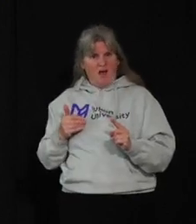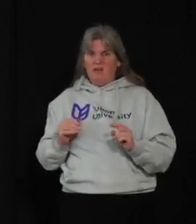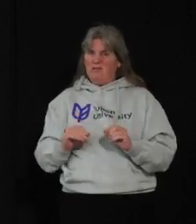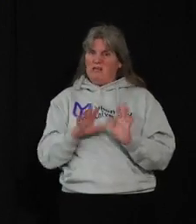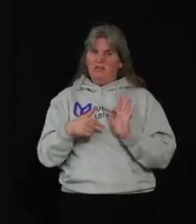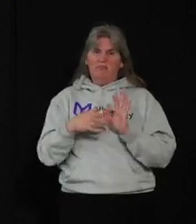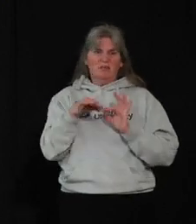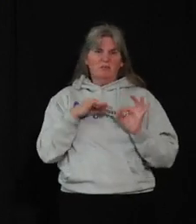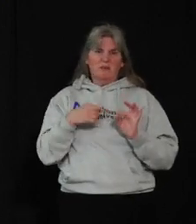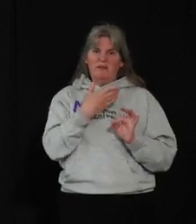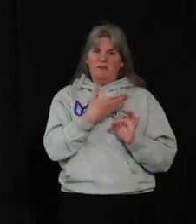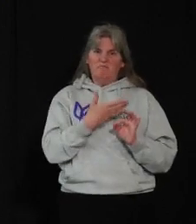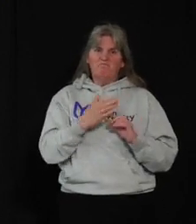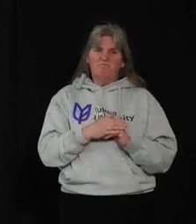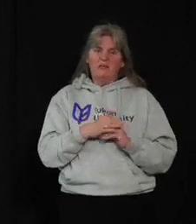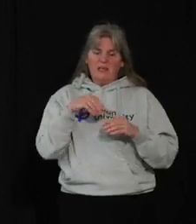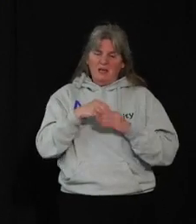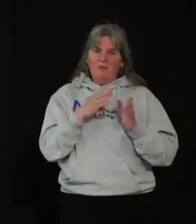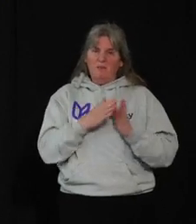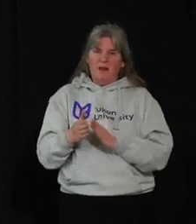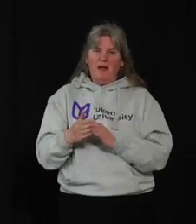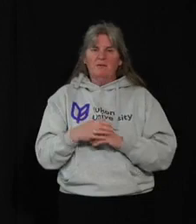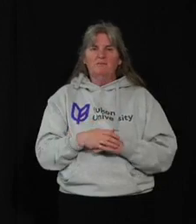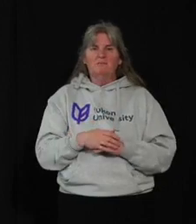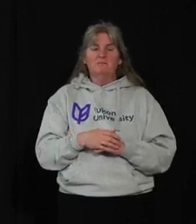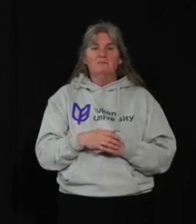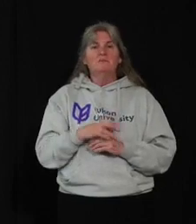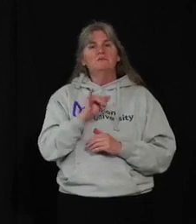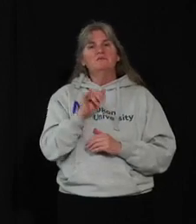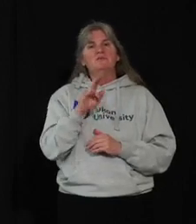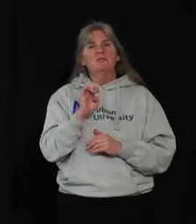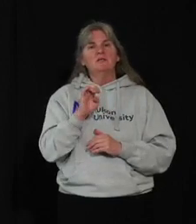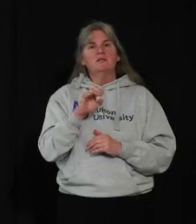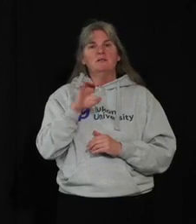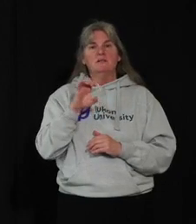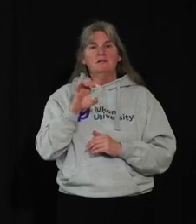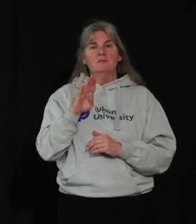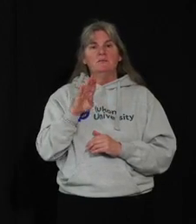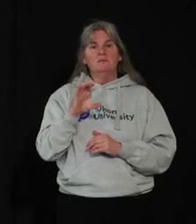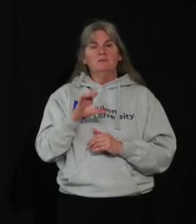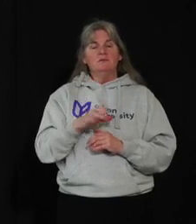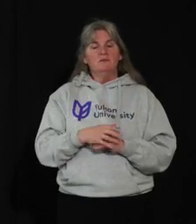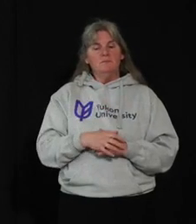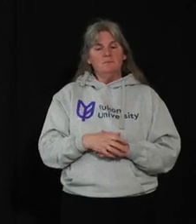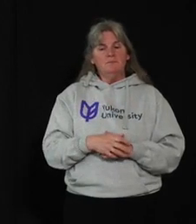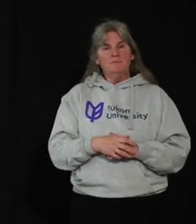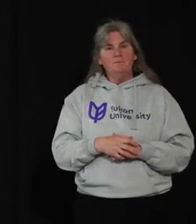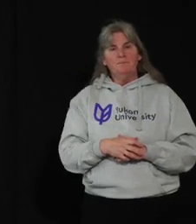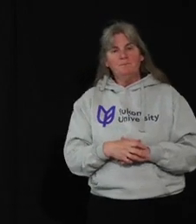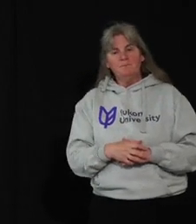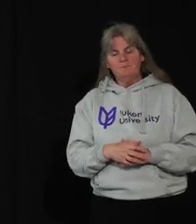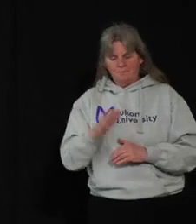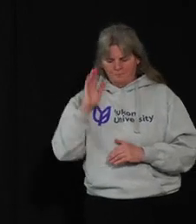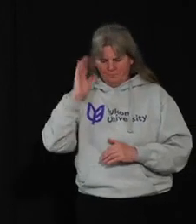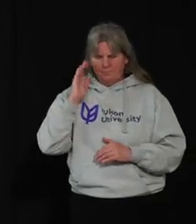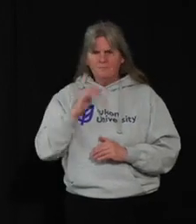backwards. Thank you. We move now to Jane, CBC.